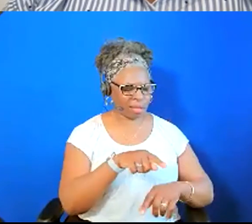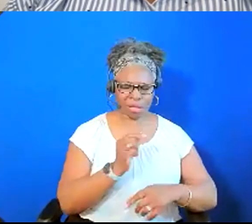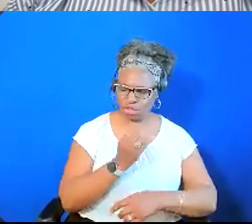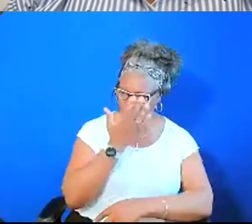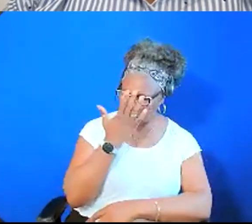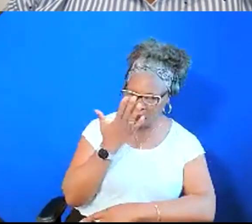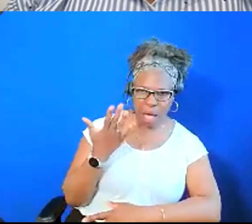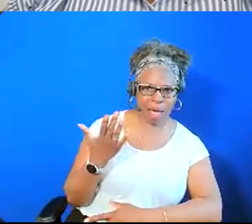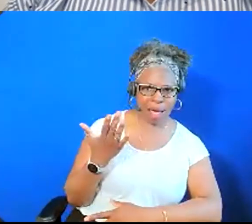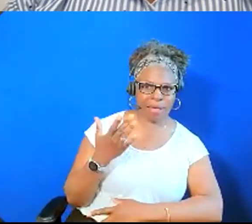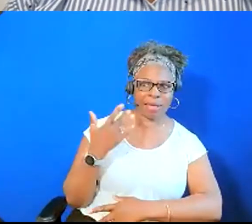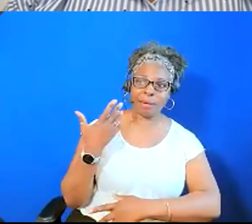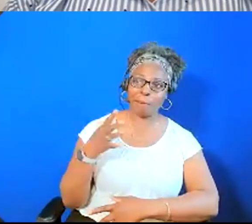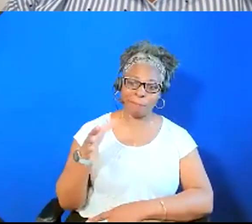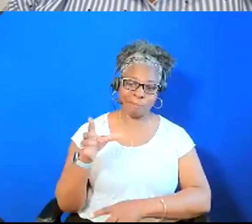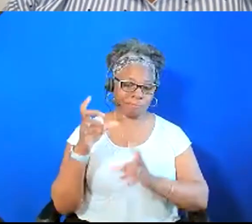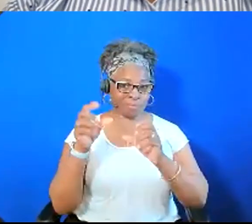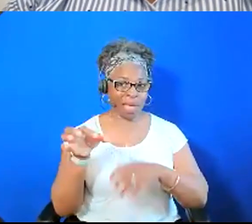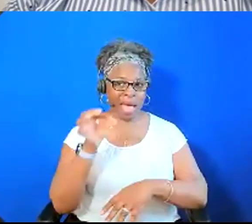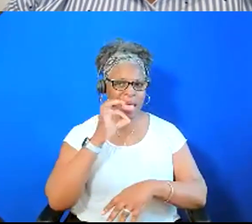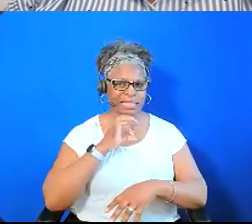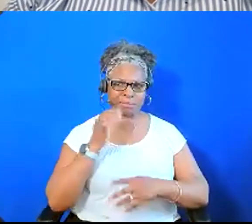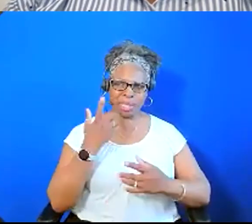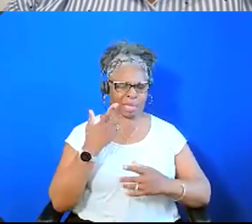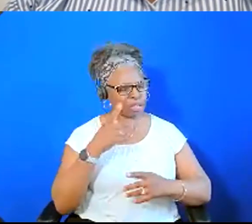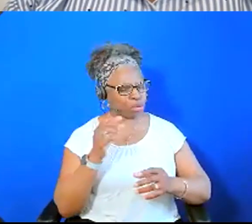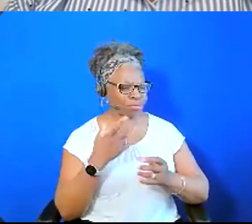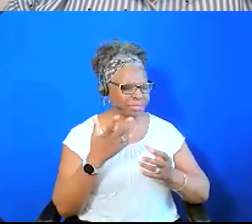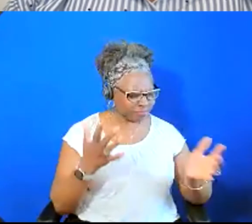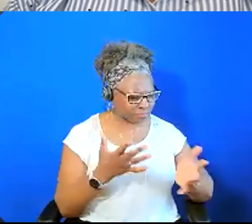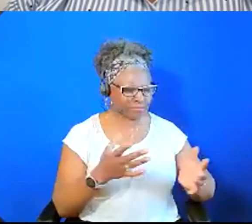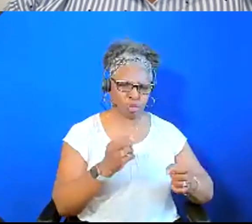And it was this moment that kind of killed the project, in a way, because I understood that well,